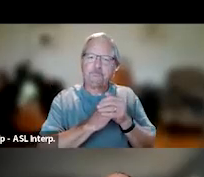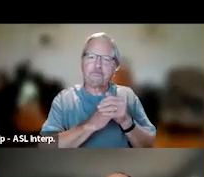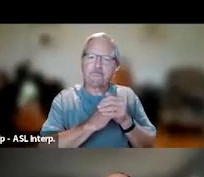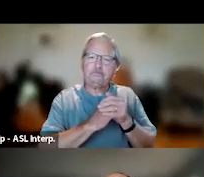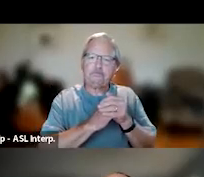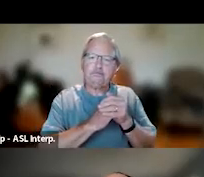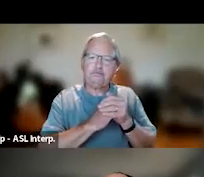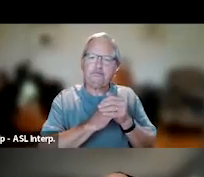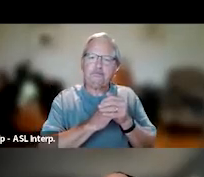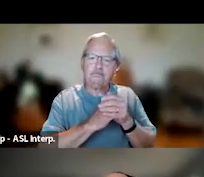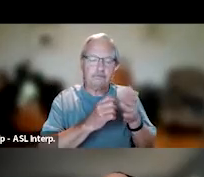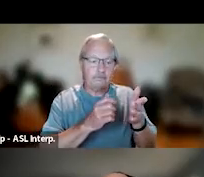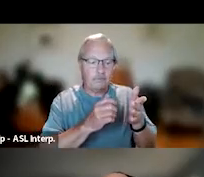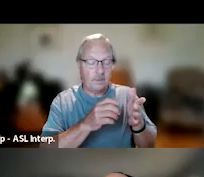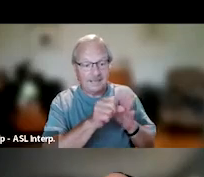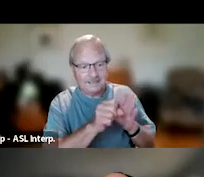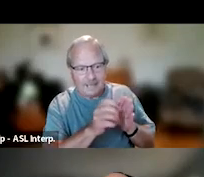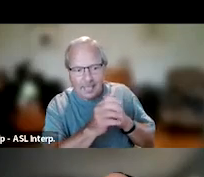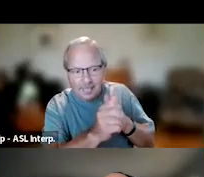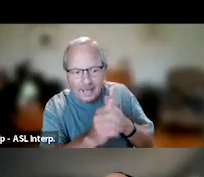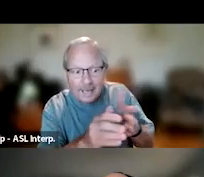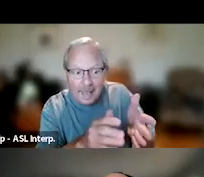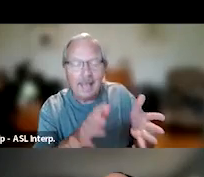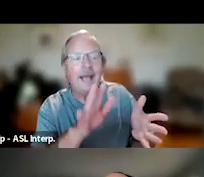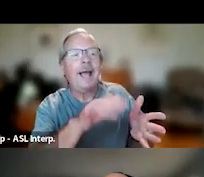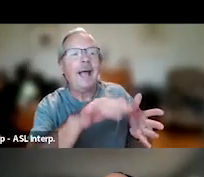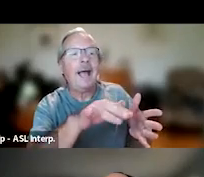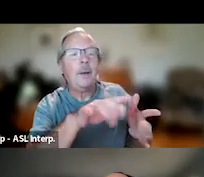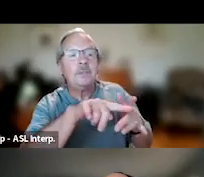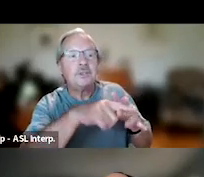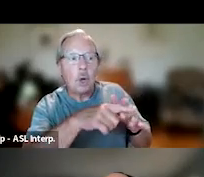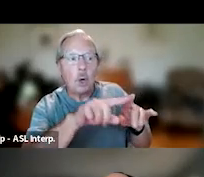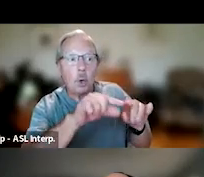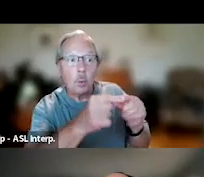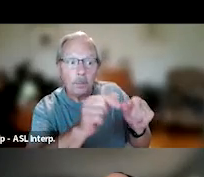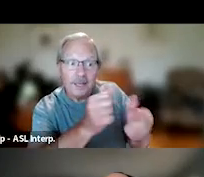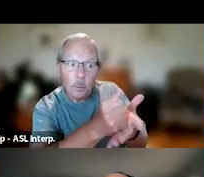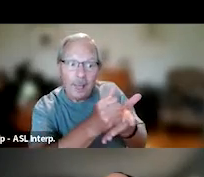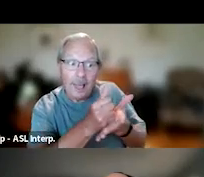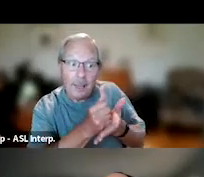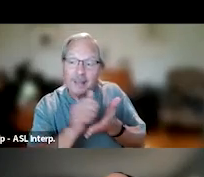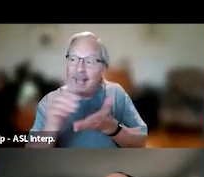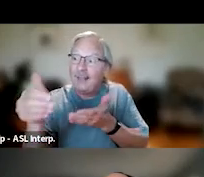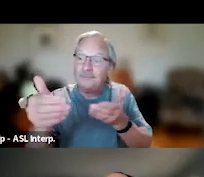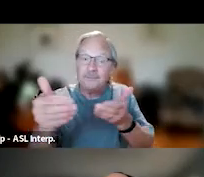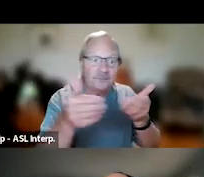and saying, hey, let's start this group. Can you help me invite folks that you know are doing SOAR